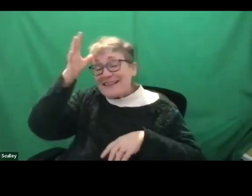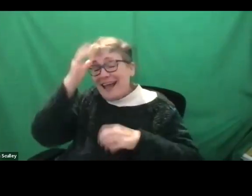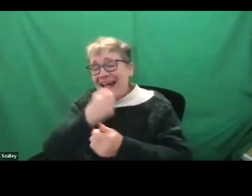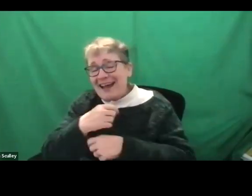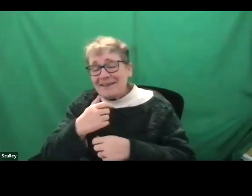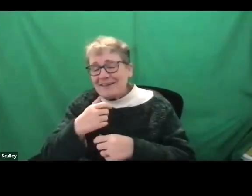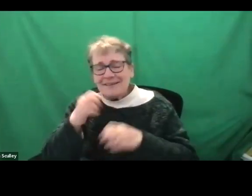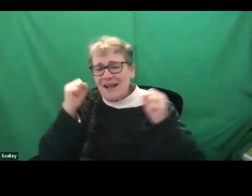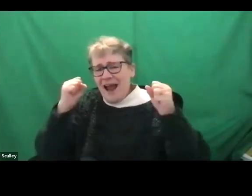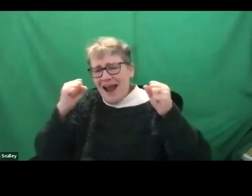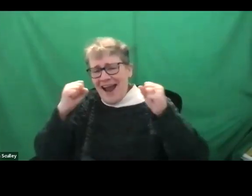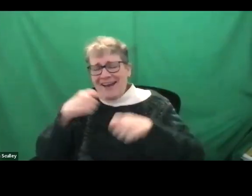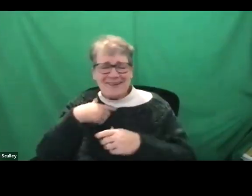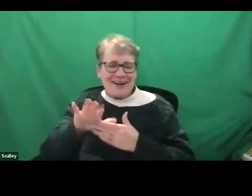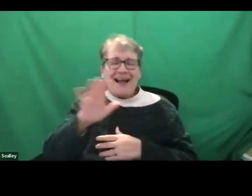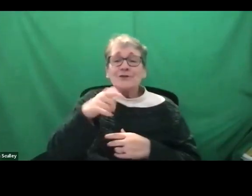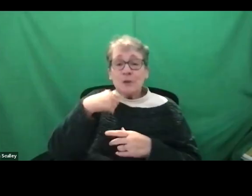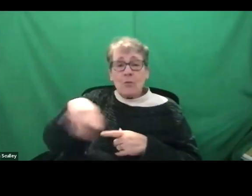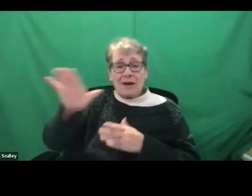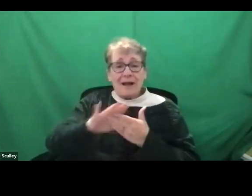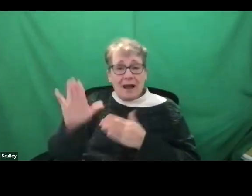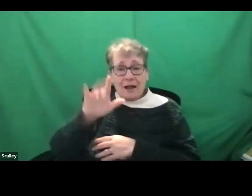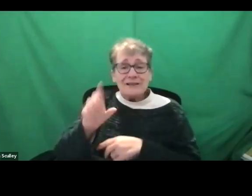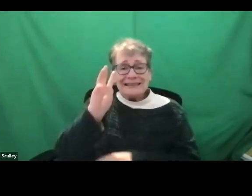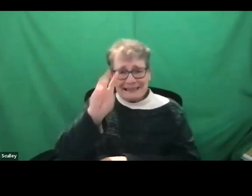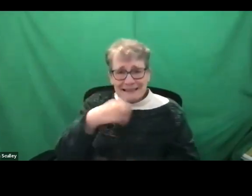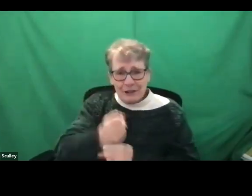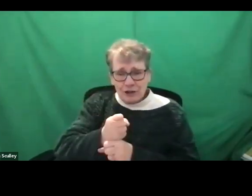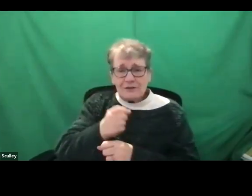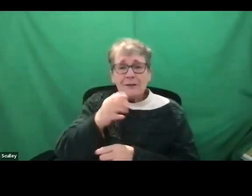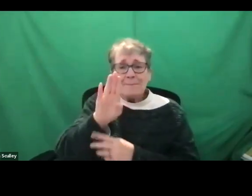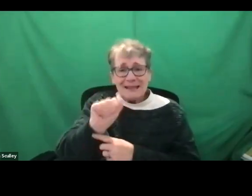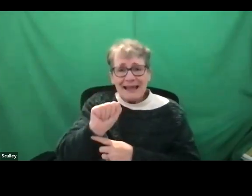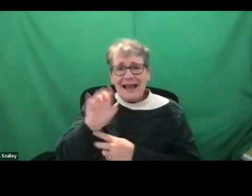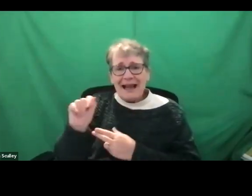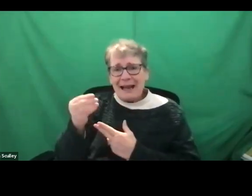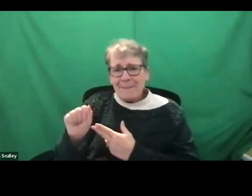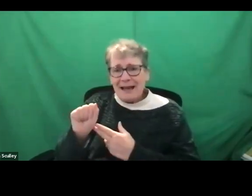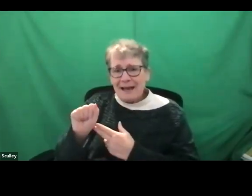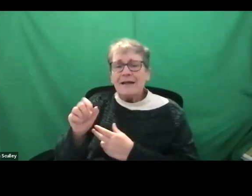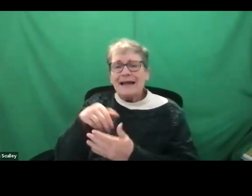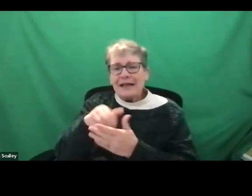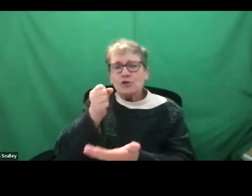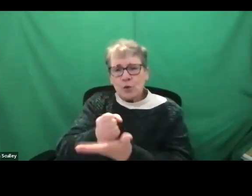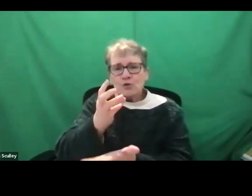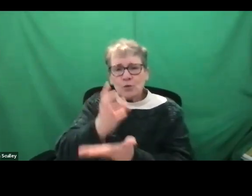And my mom was upset. And my dad was very, very happy and very supportive. And I, in six years,